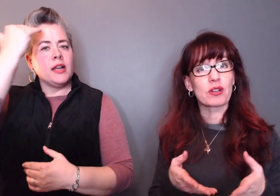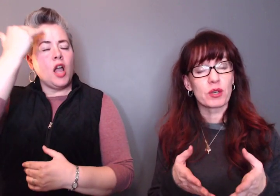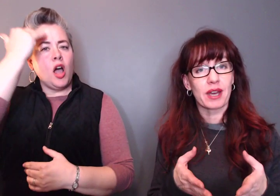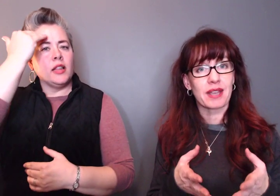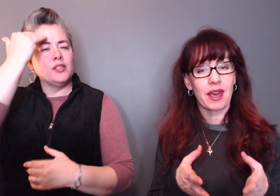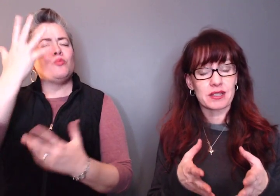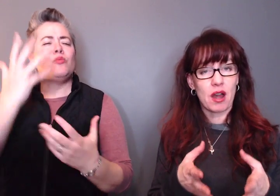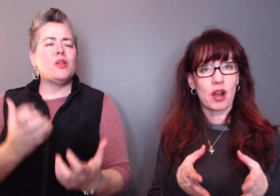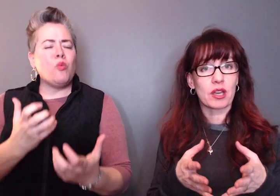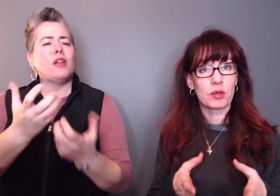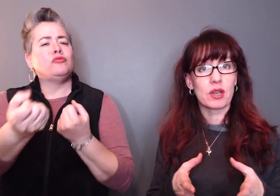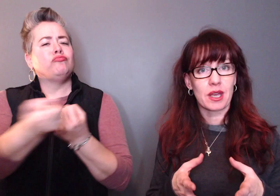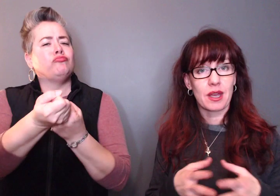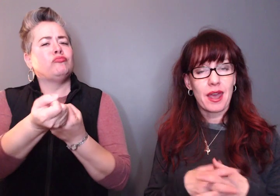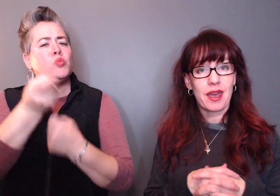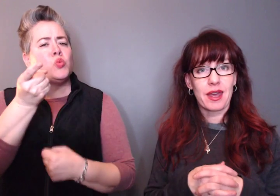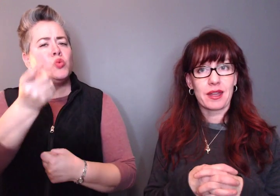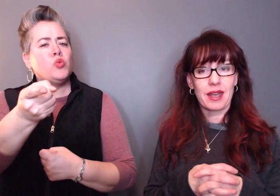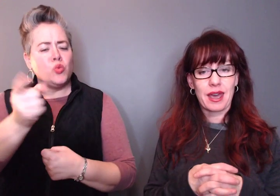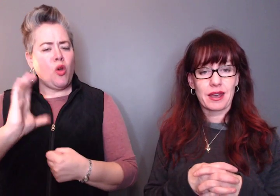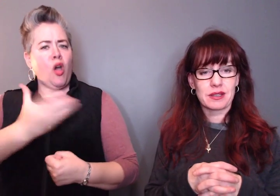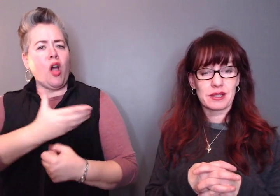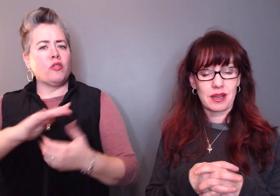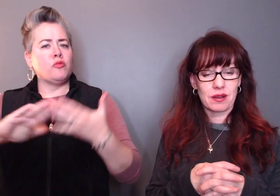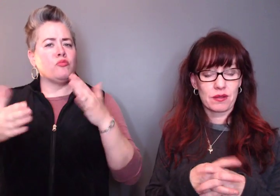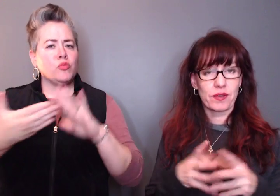you guys as our community and as